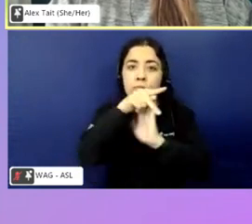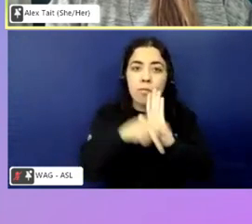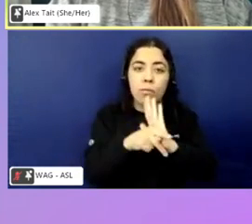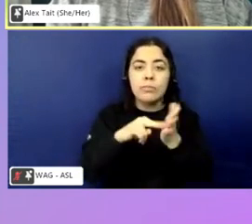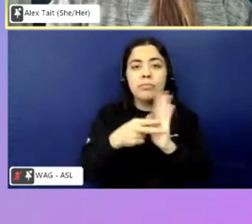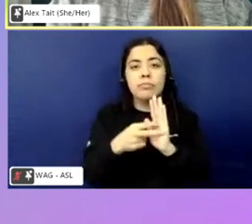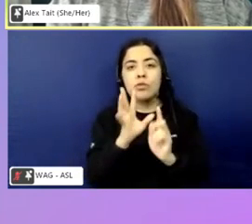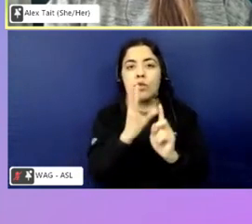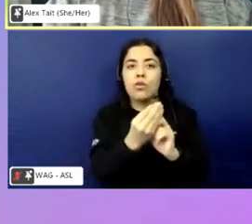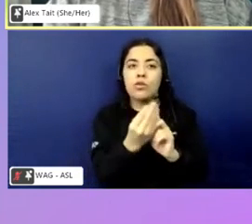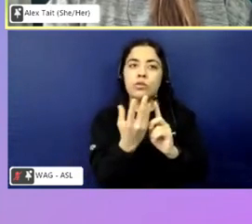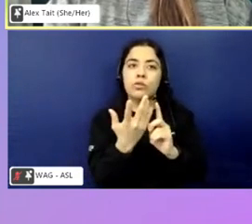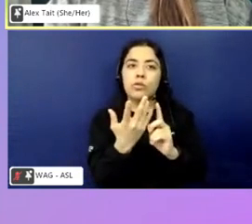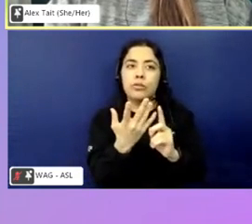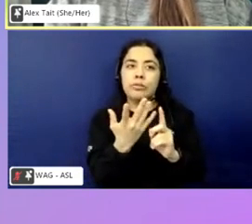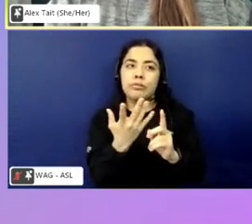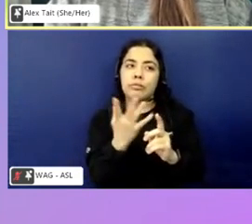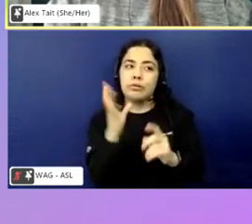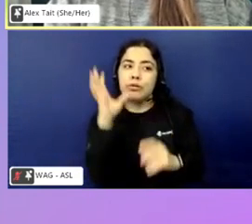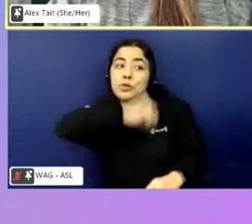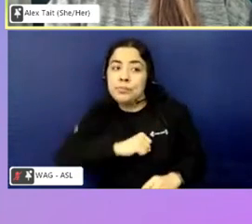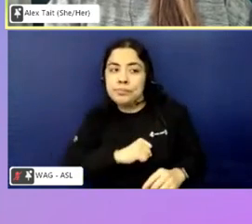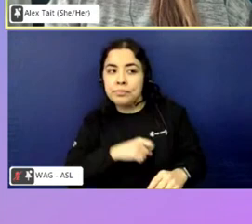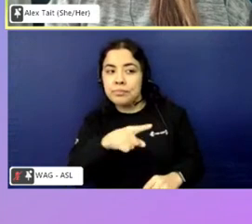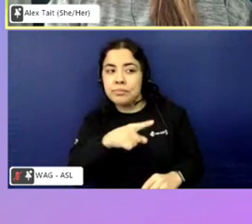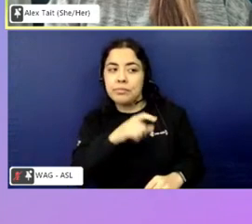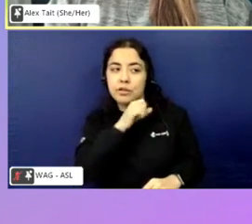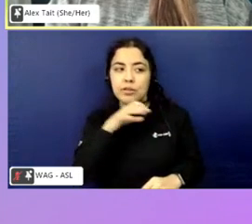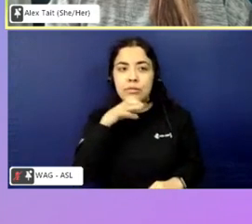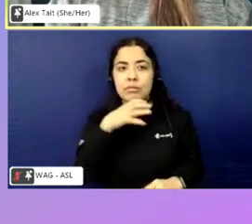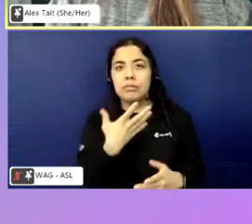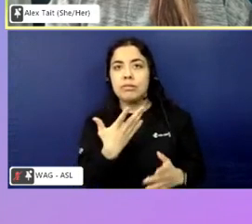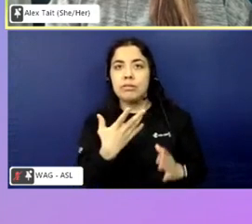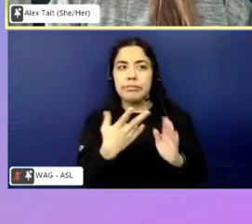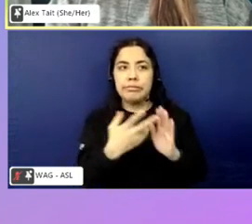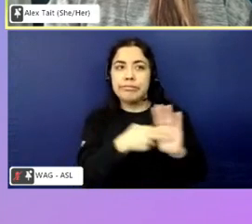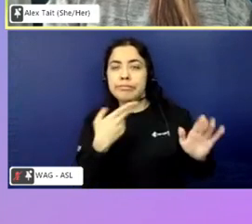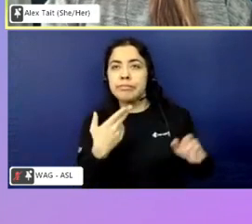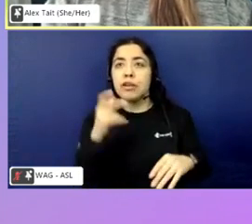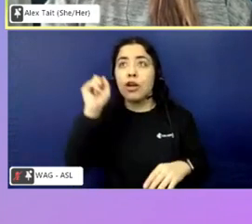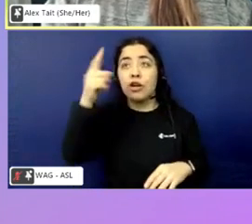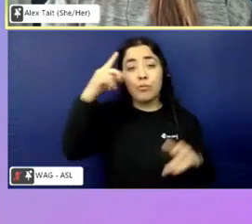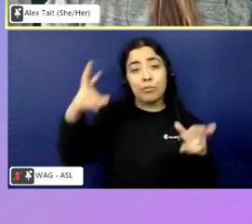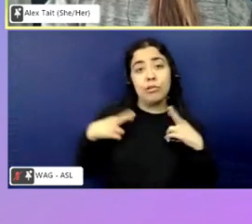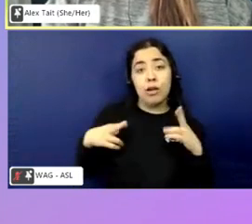Macro ageism, cultural, social values and policy.